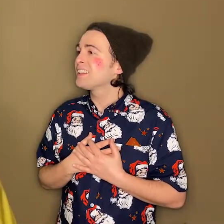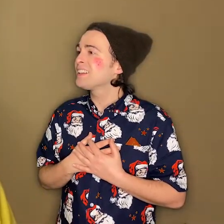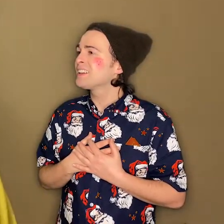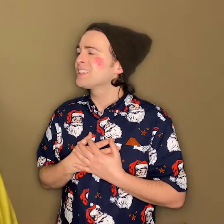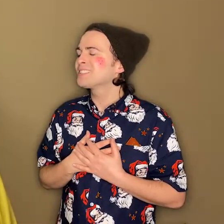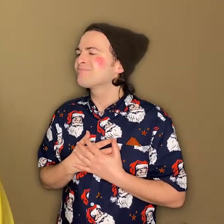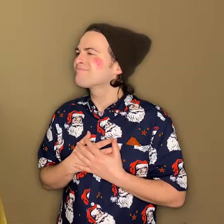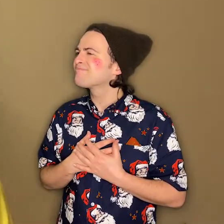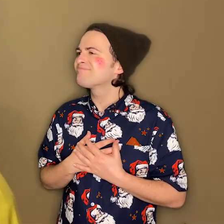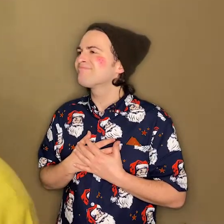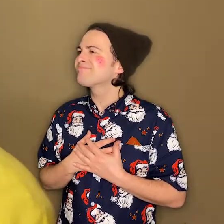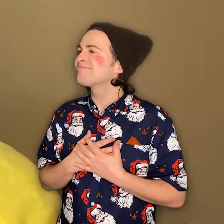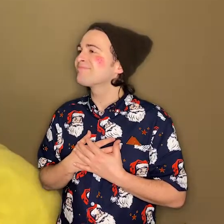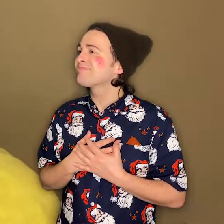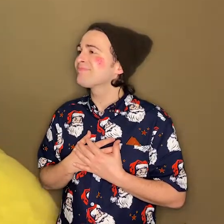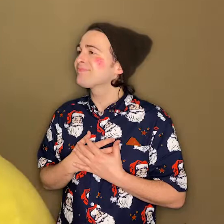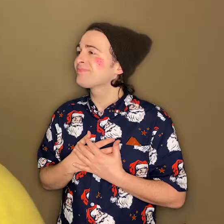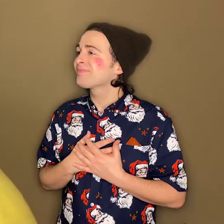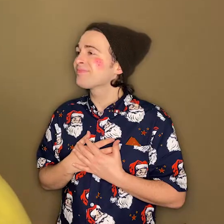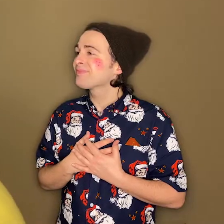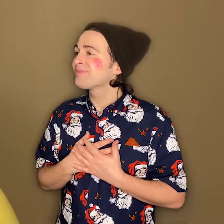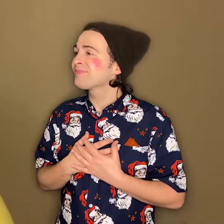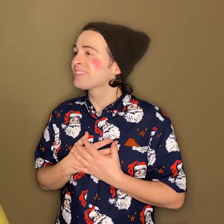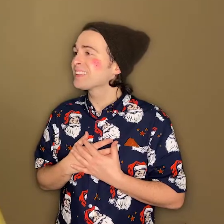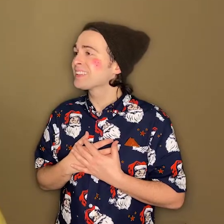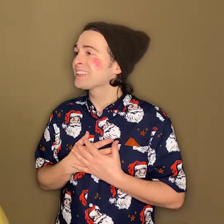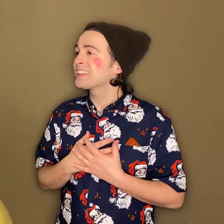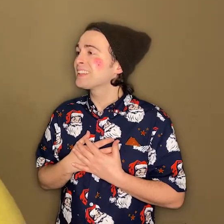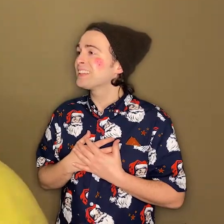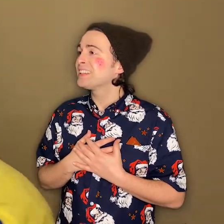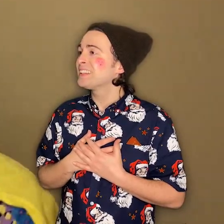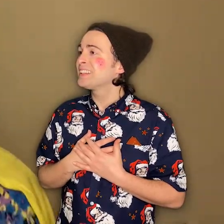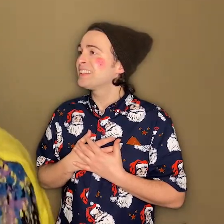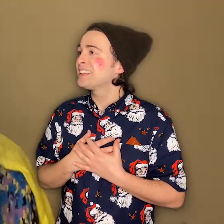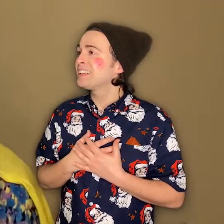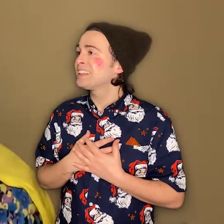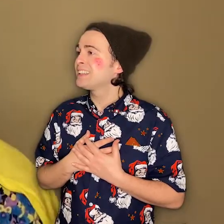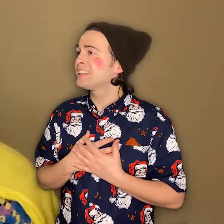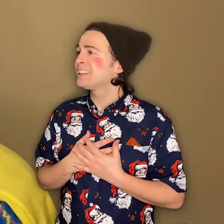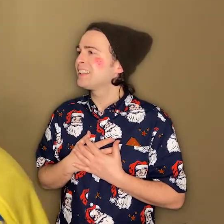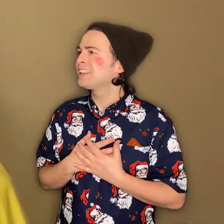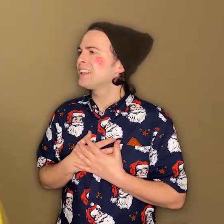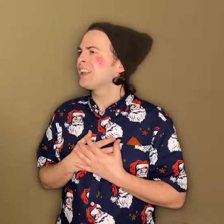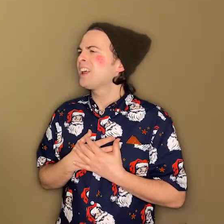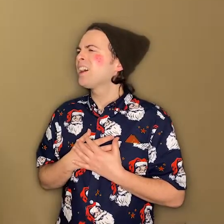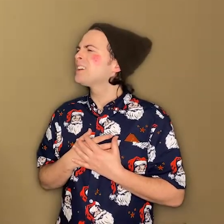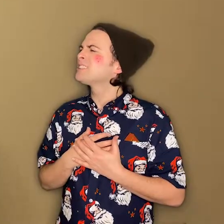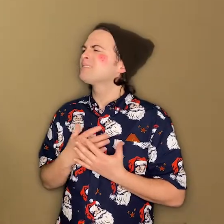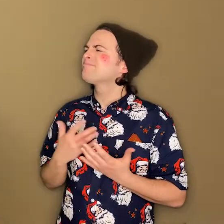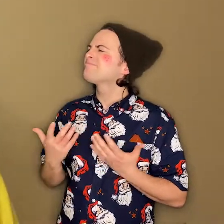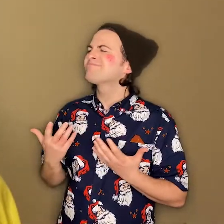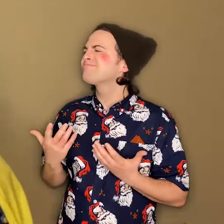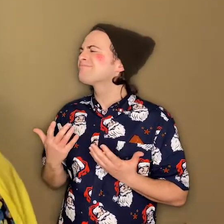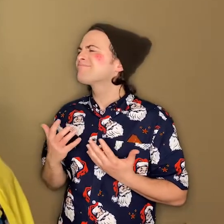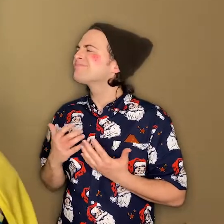He speaks BSL and I only speak stupid old English.